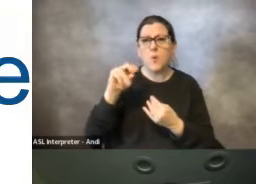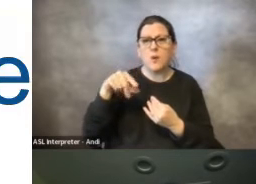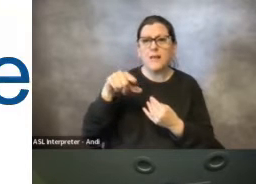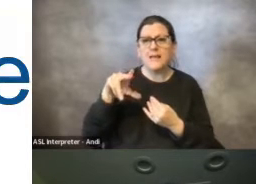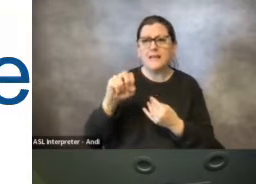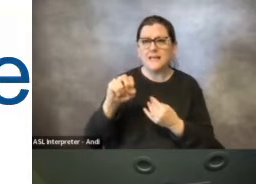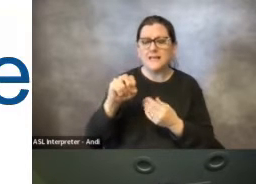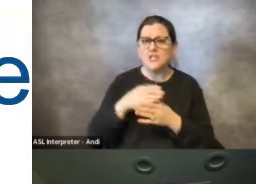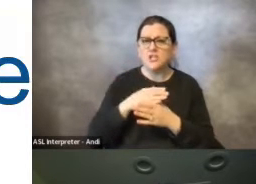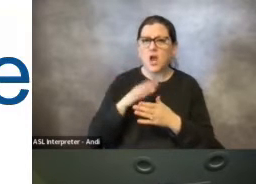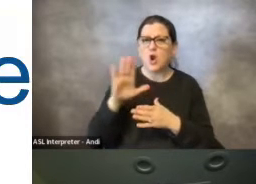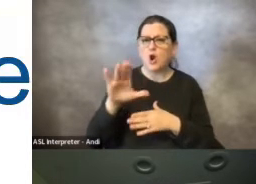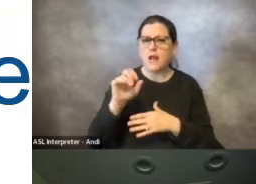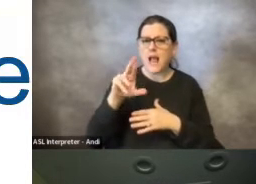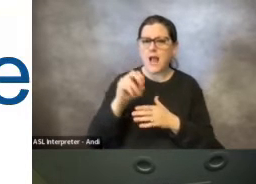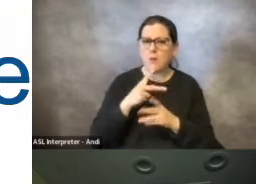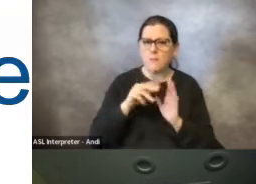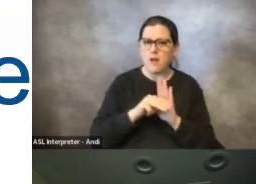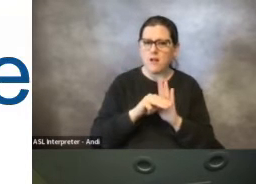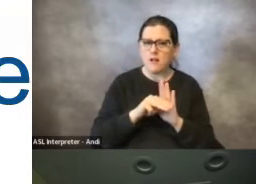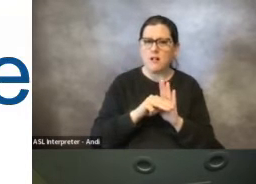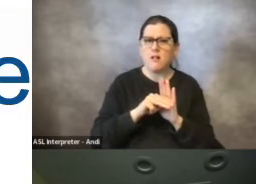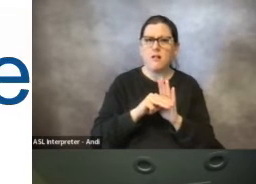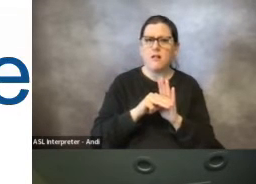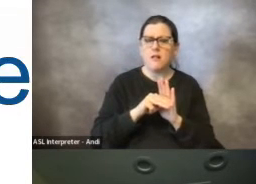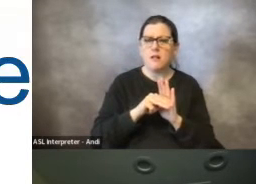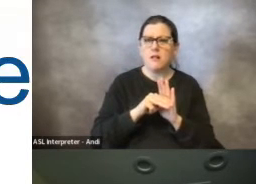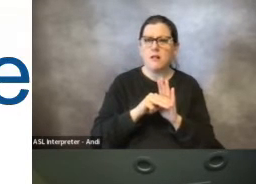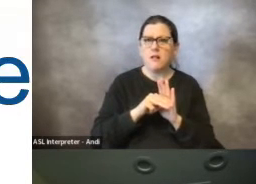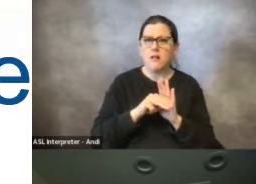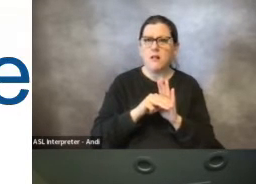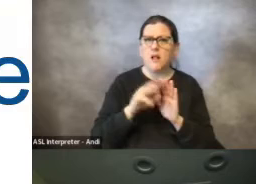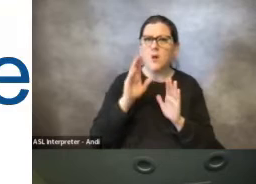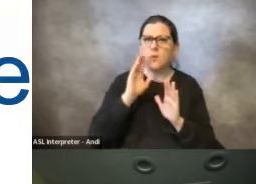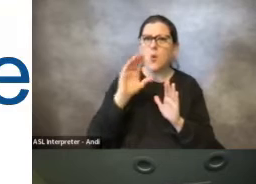care model. And we know that another Continuum of Care Model